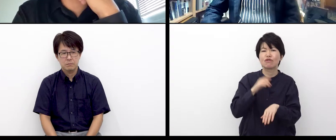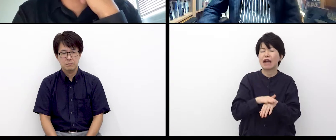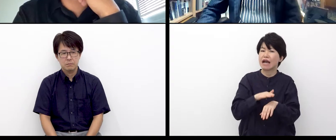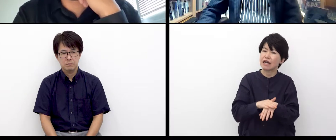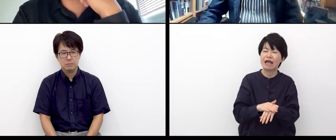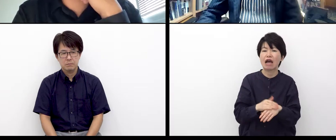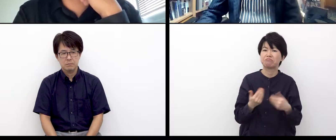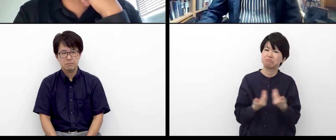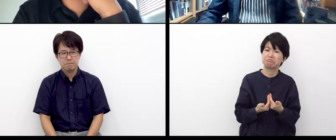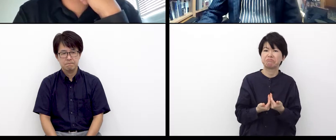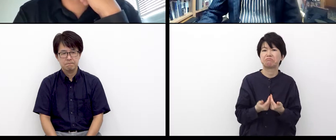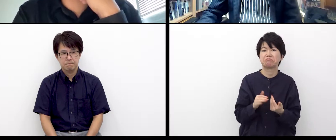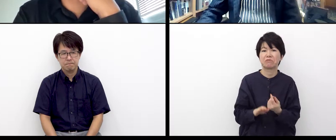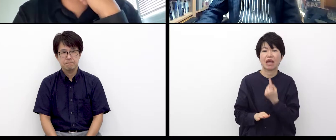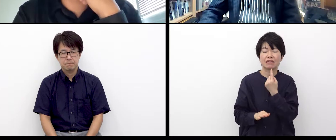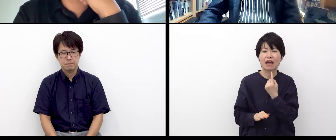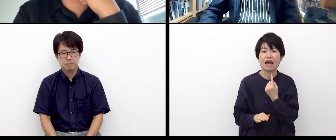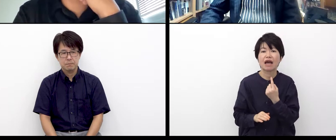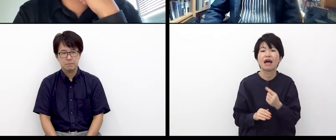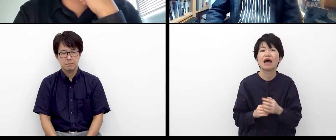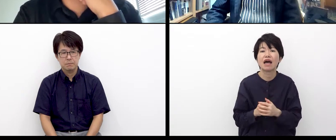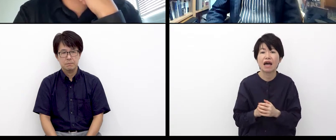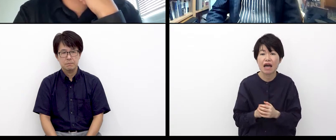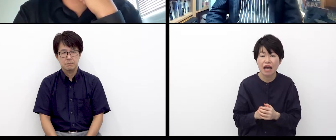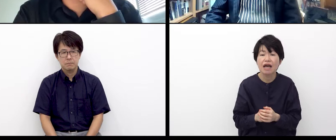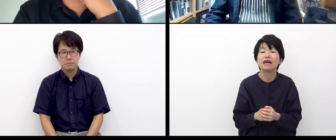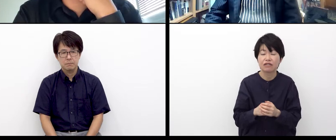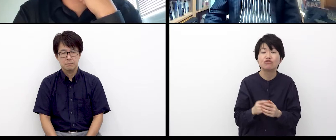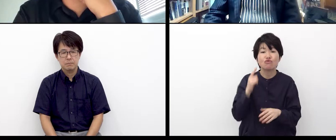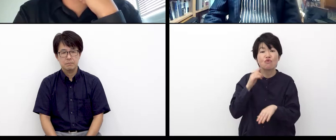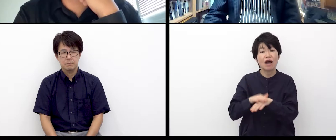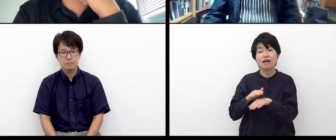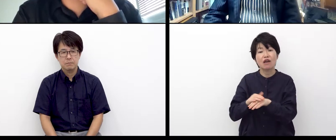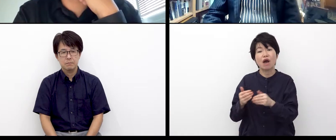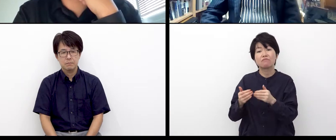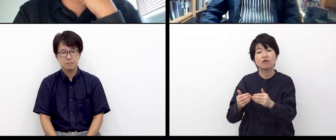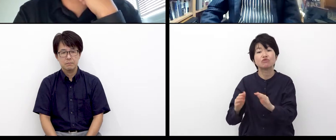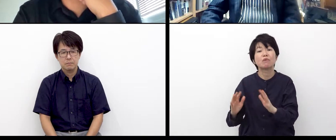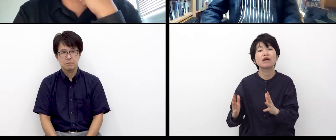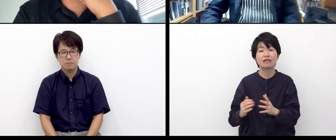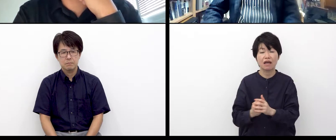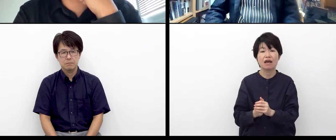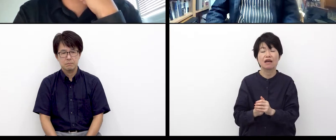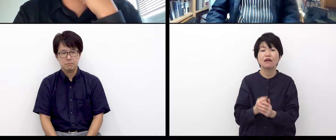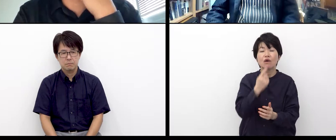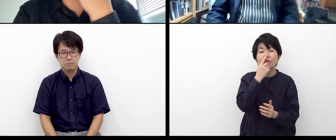so it hasn’t moved forward, fortunately. Why I’m against it is, as I just said,